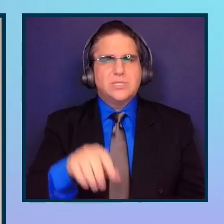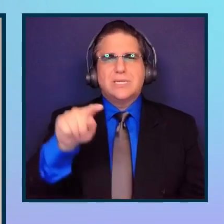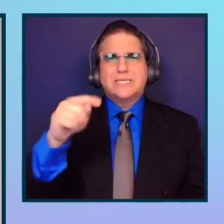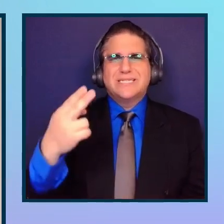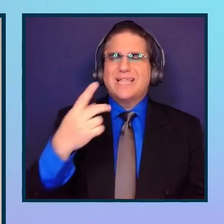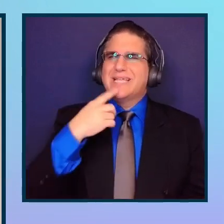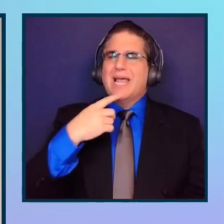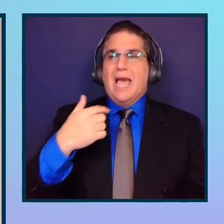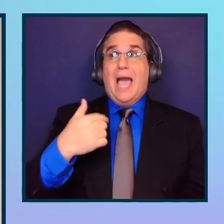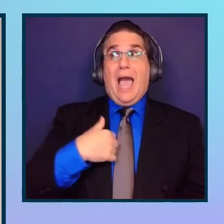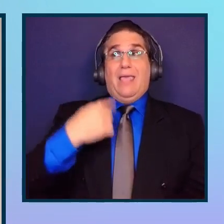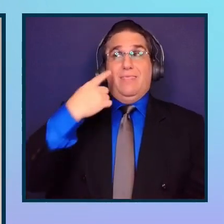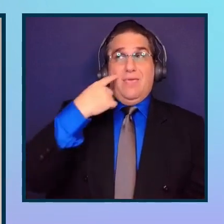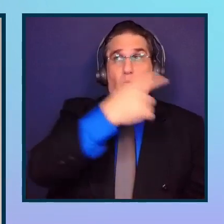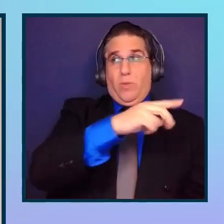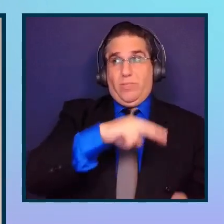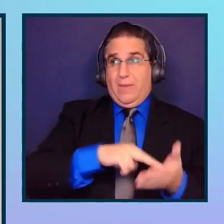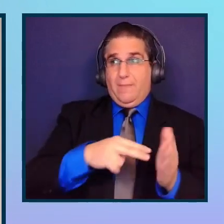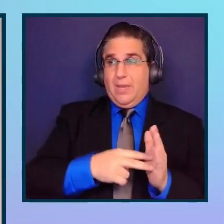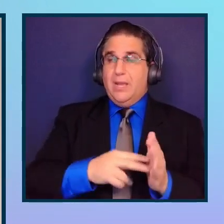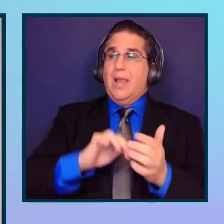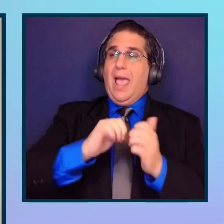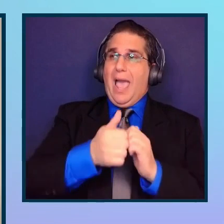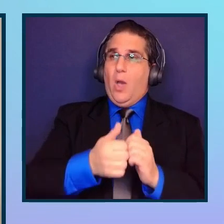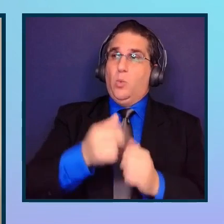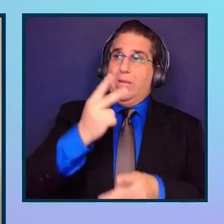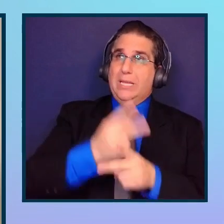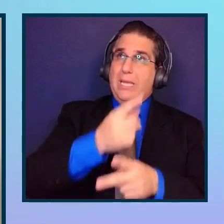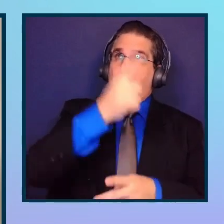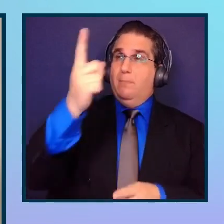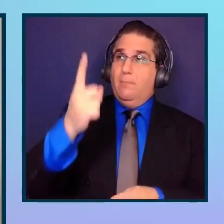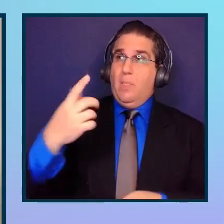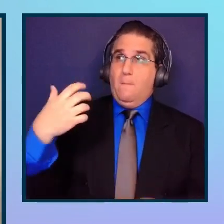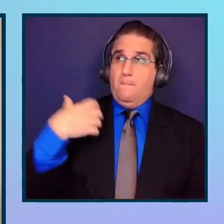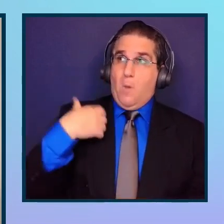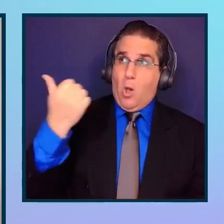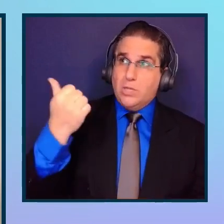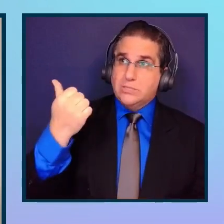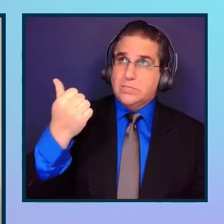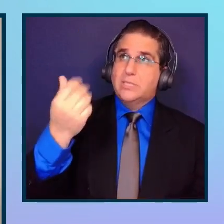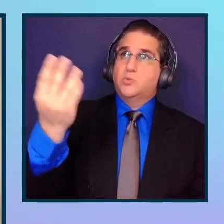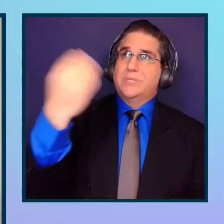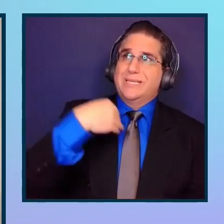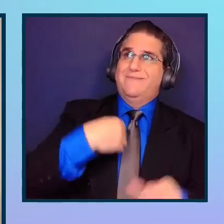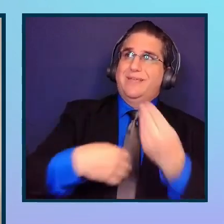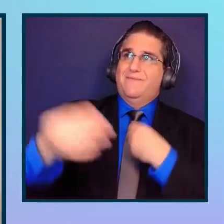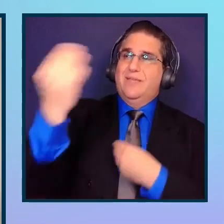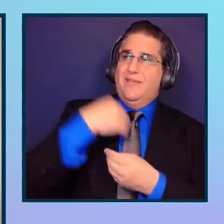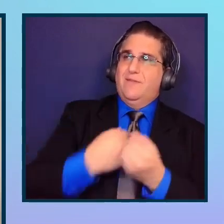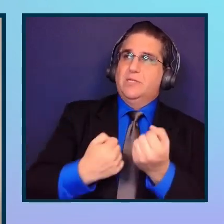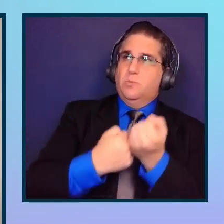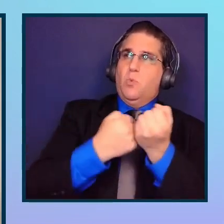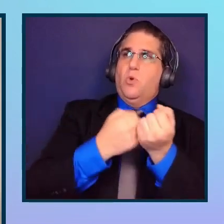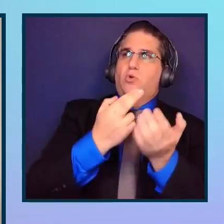how do we make sure that our bosses are giving us the resources that are necessary to do this work?